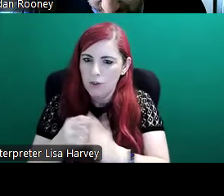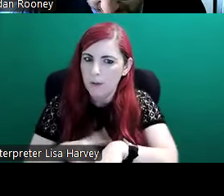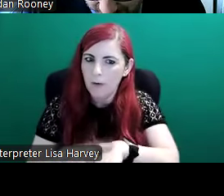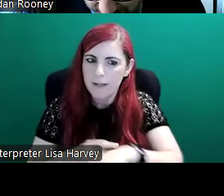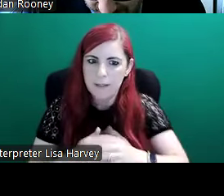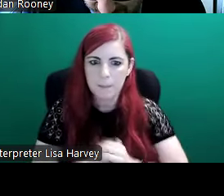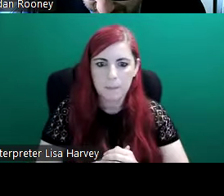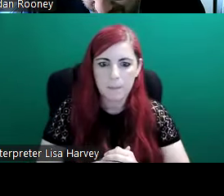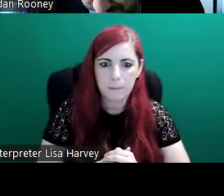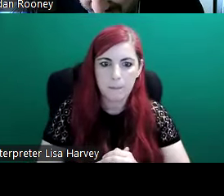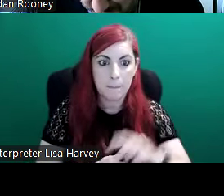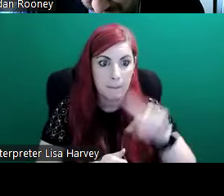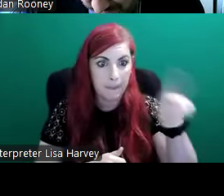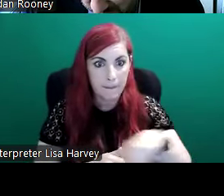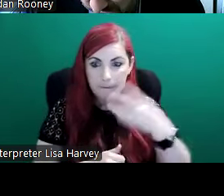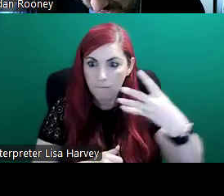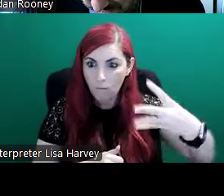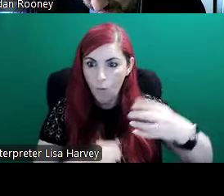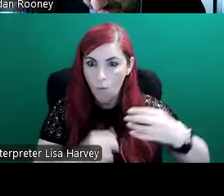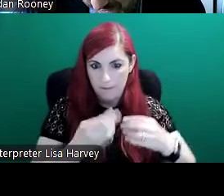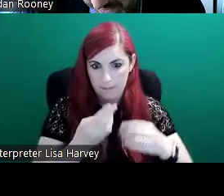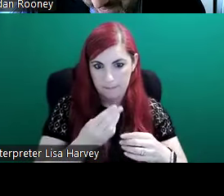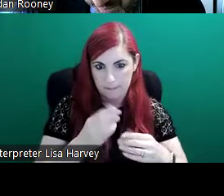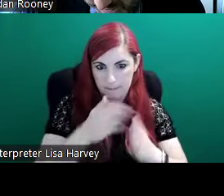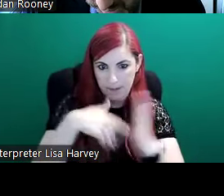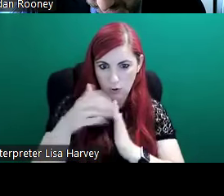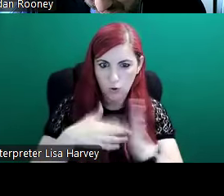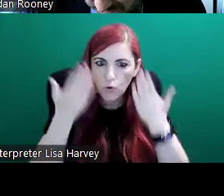quartet of paintings typifies the manner in which Jellett applied Gleizes' principles